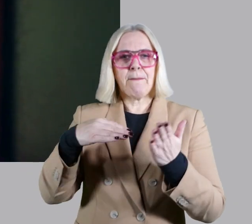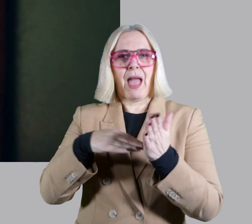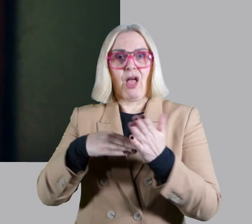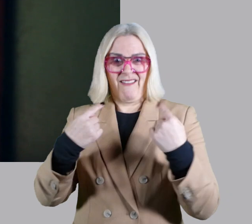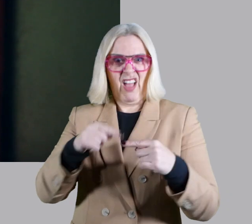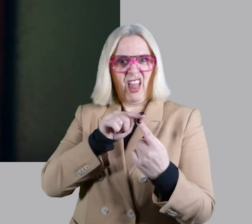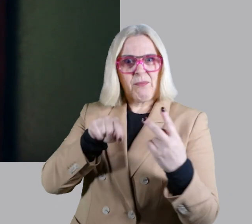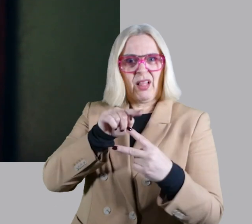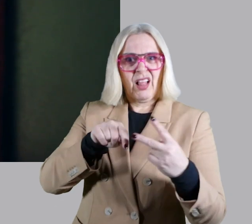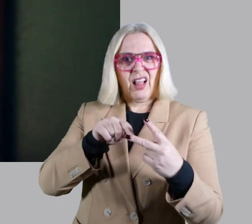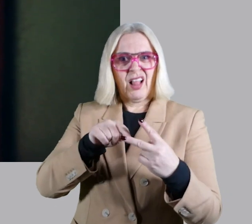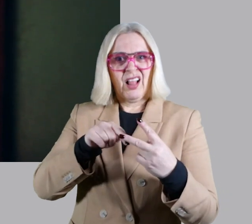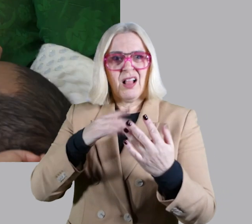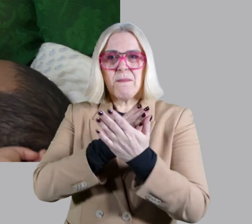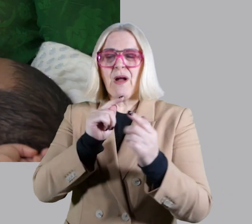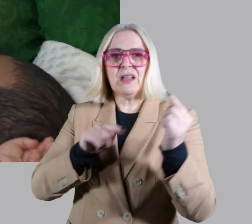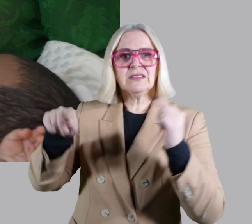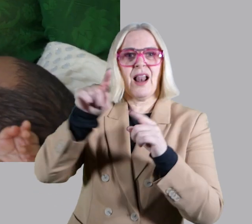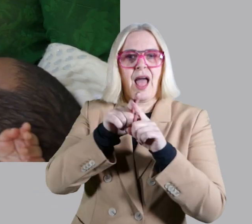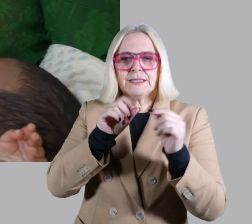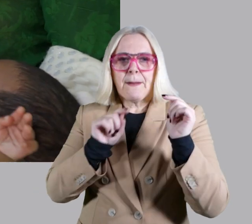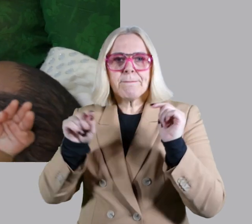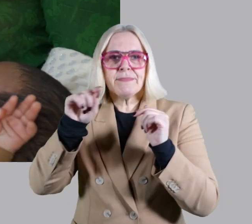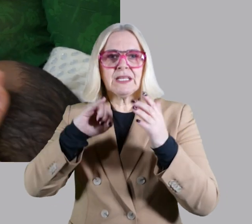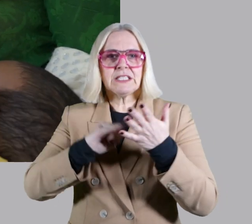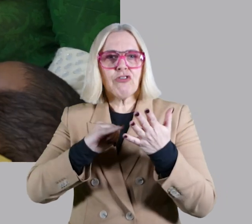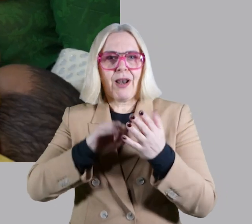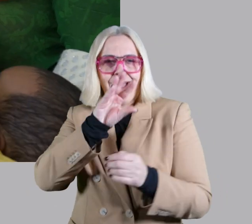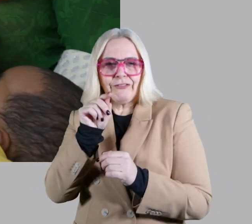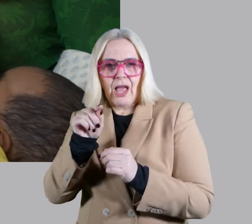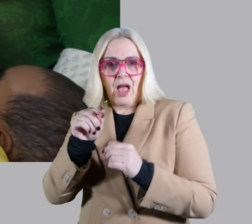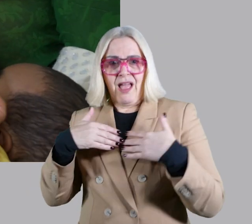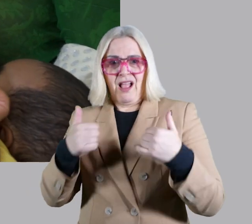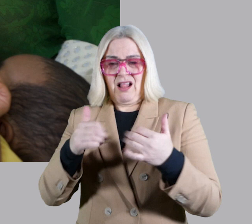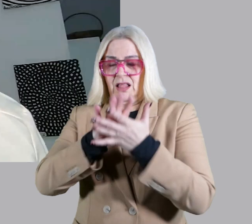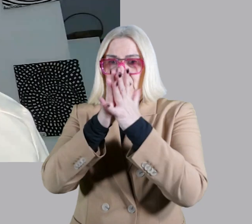There's only hydroxyurea and the anti-malaria. The treatment is available.